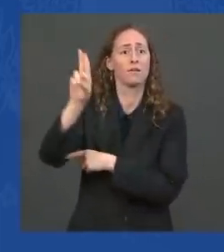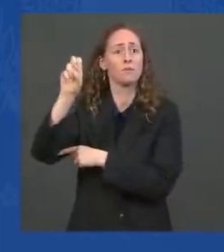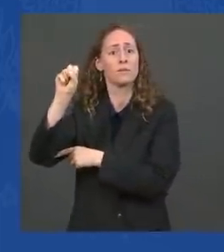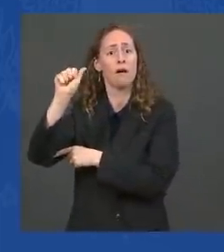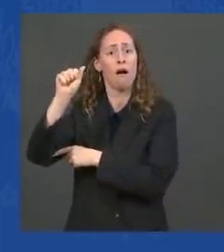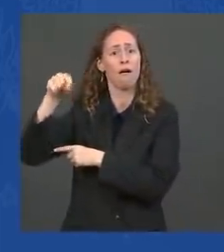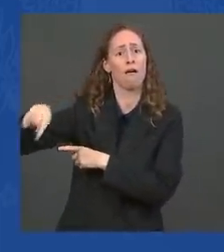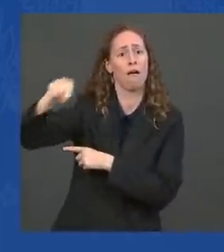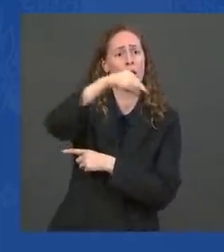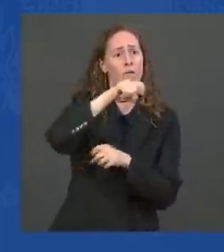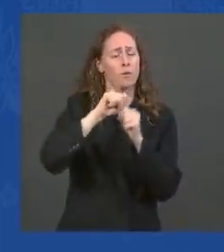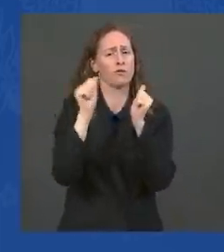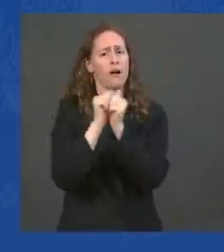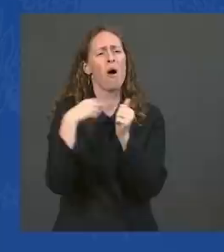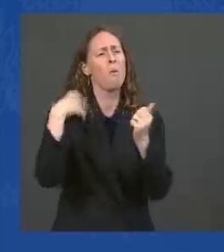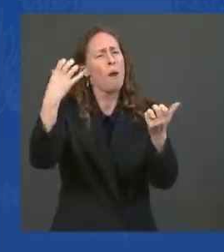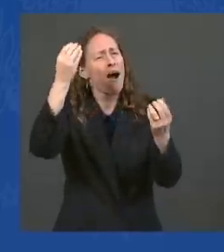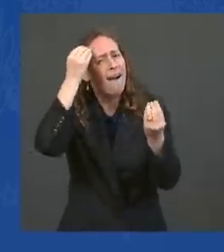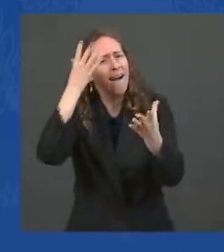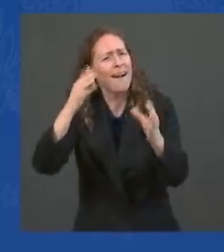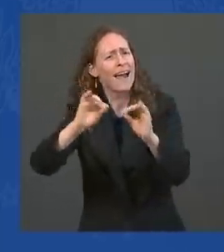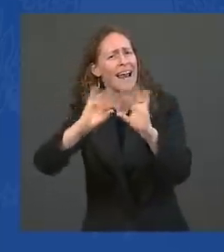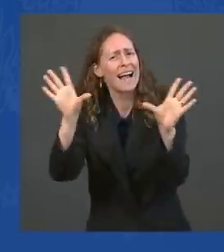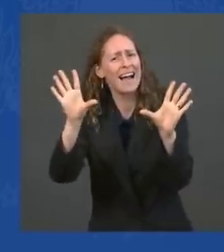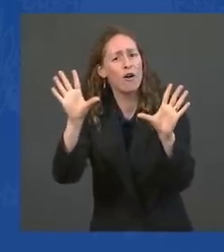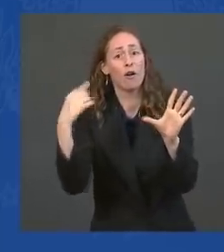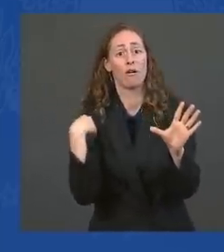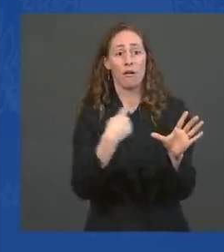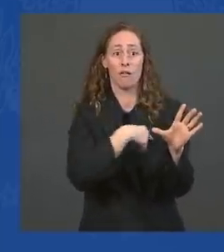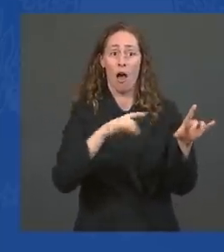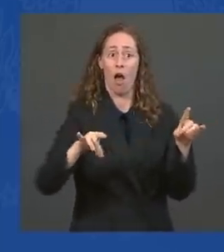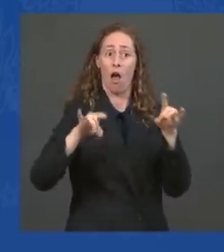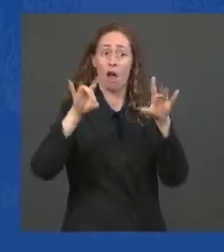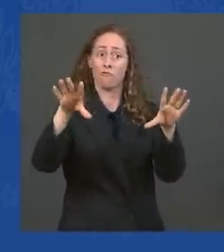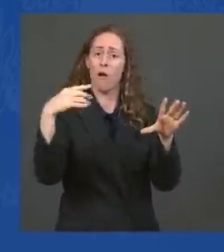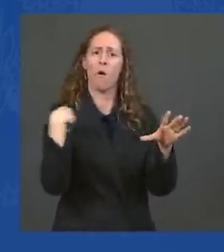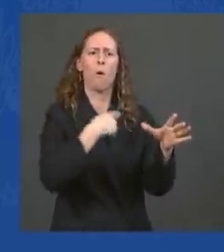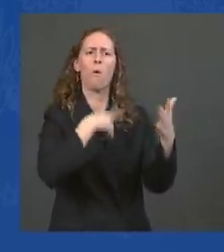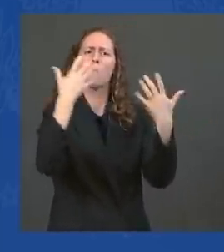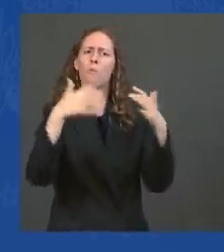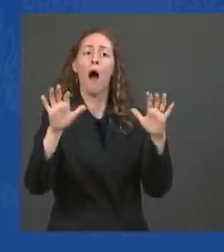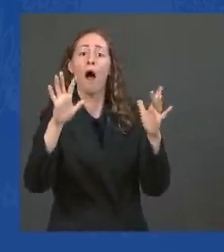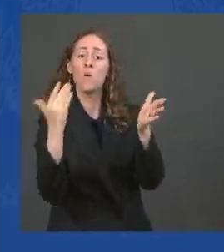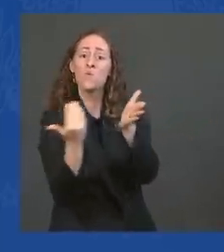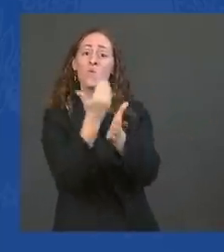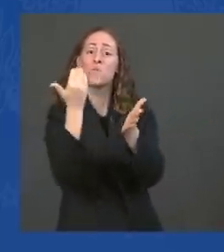But let me be clear: Australia is not seeking to acquire nuclear weapons or establish a civil nuclear capability.